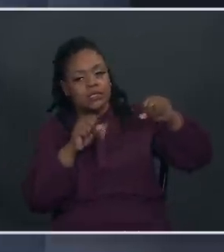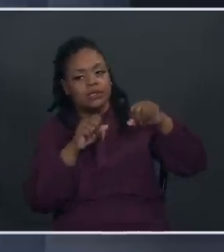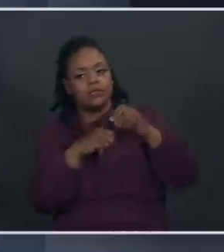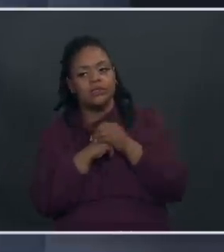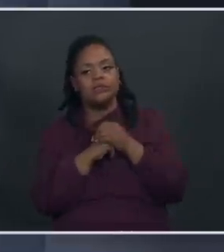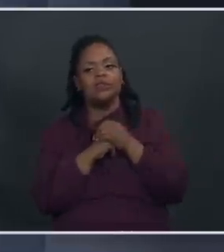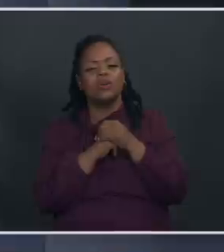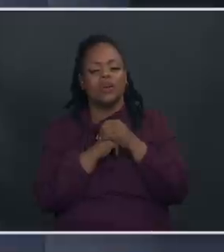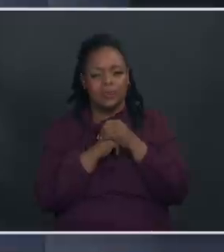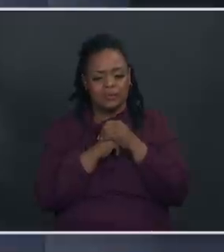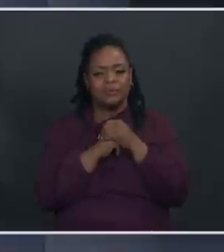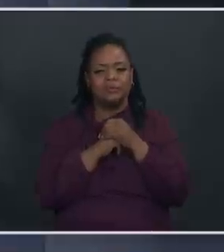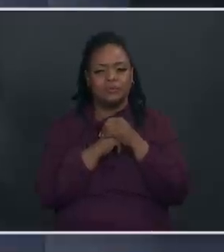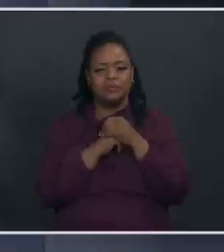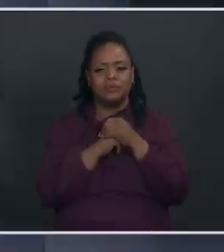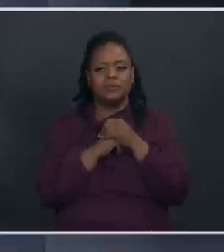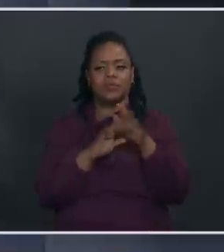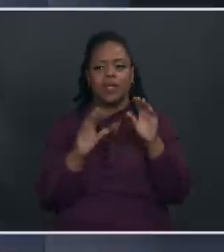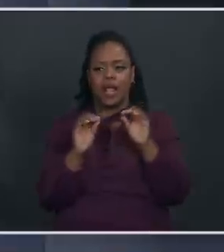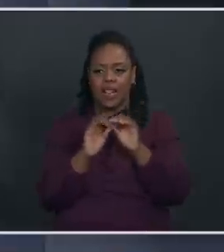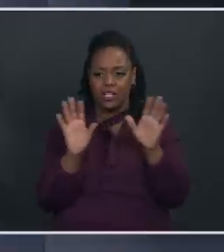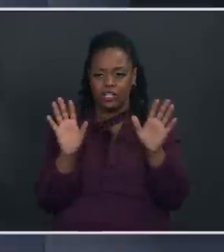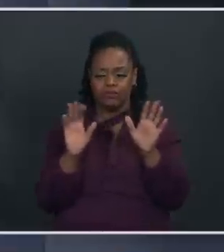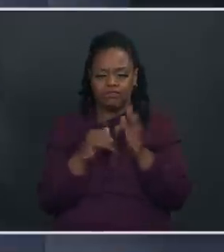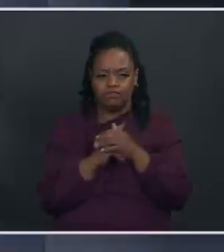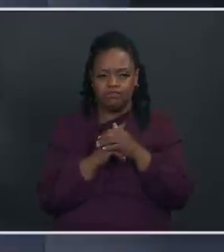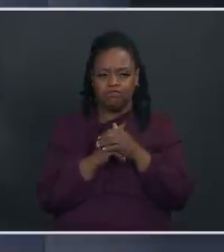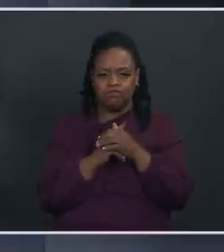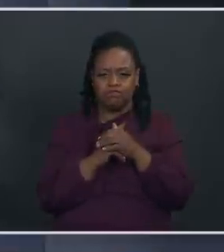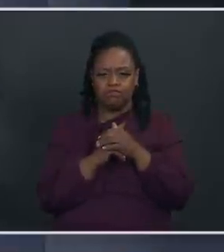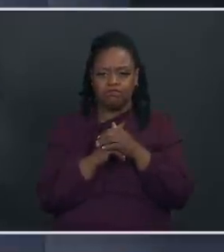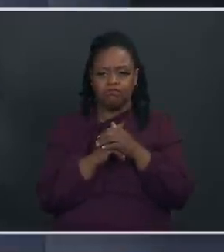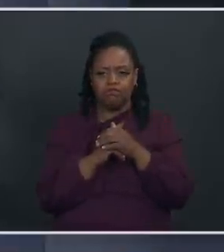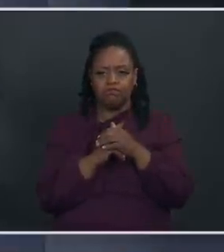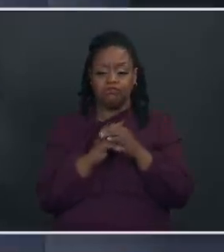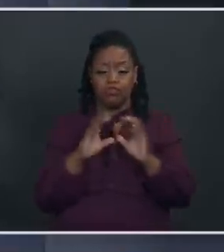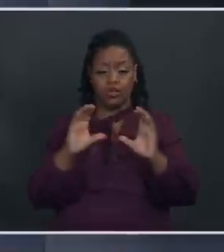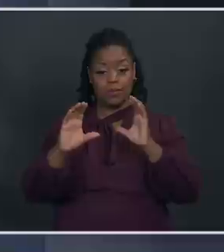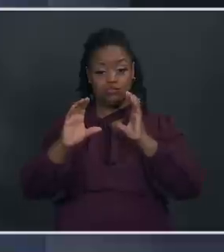Let us be clear: Telecommunications equipment made by untrusted vendors, including Huawei,